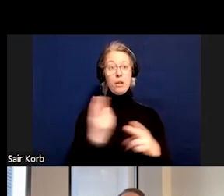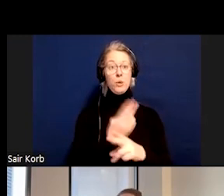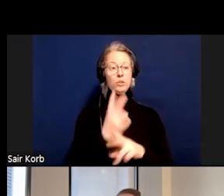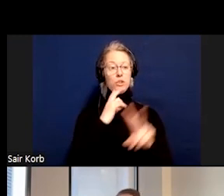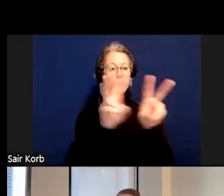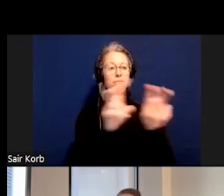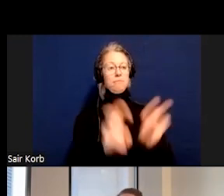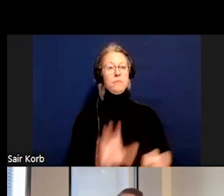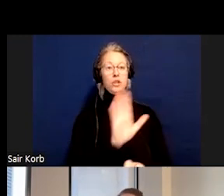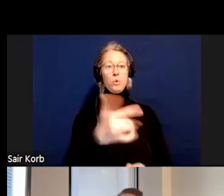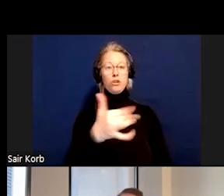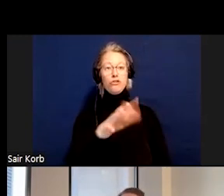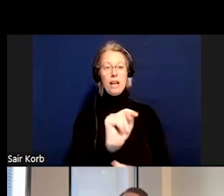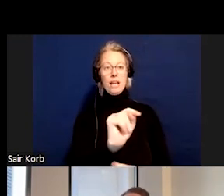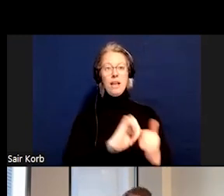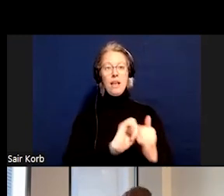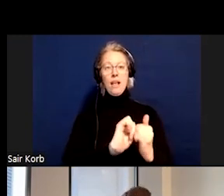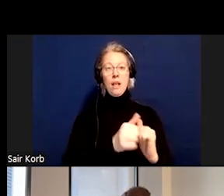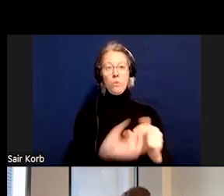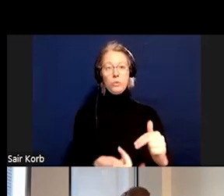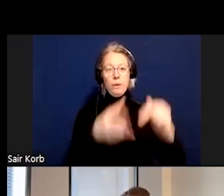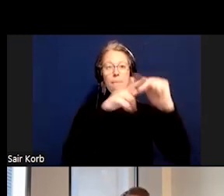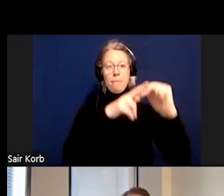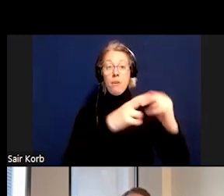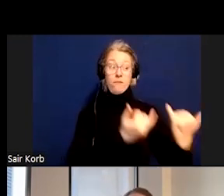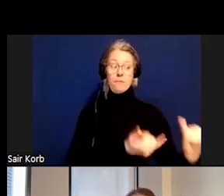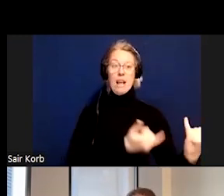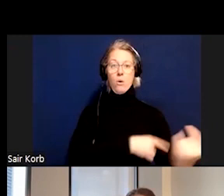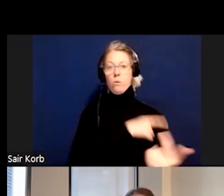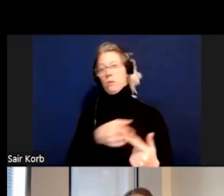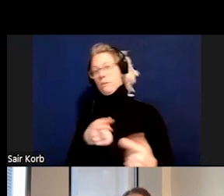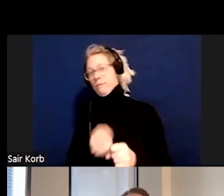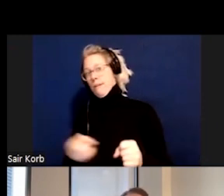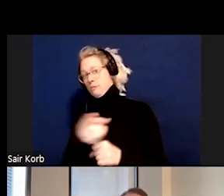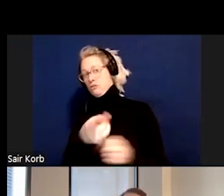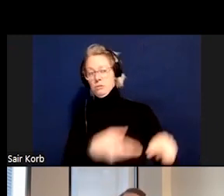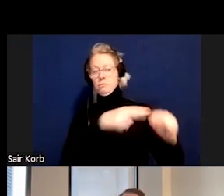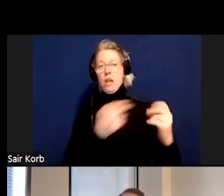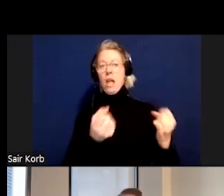is calculated as a percentage of their current grant. In addition, organizations that currently